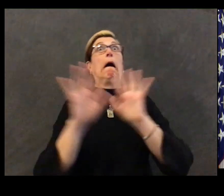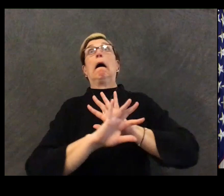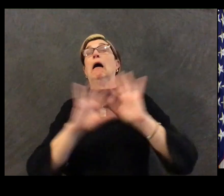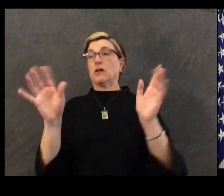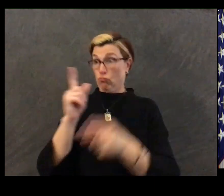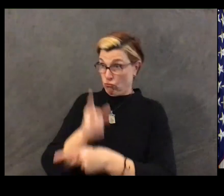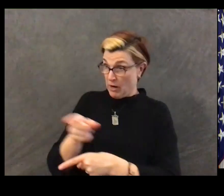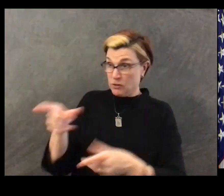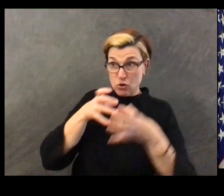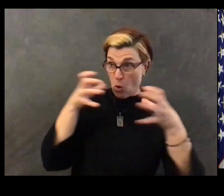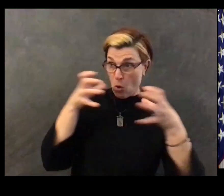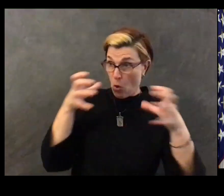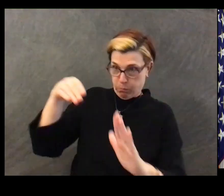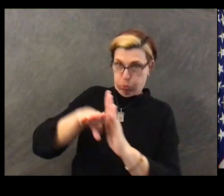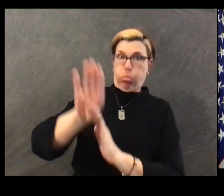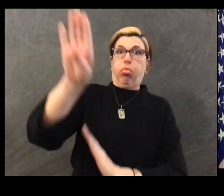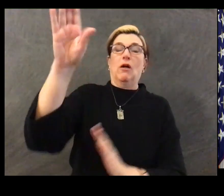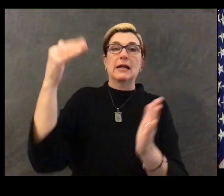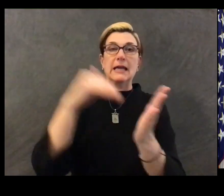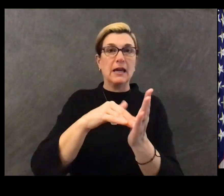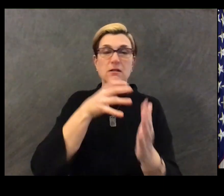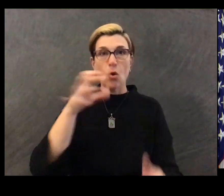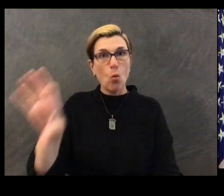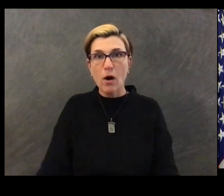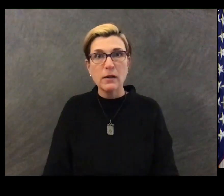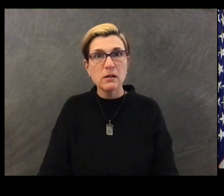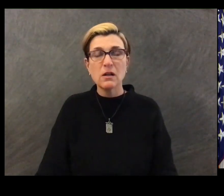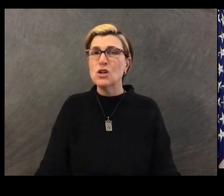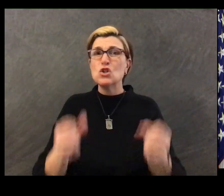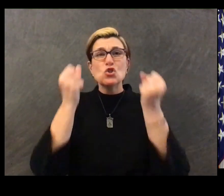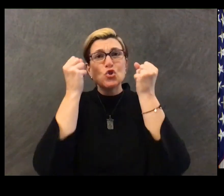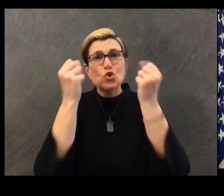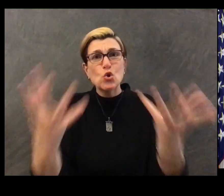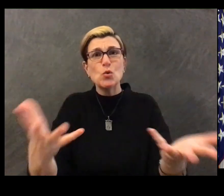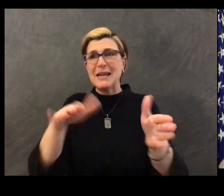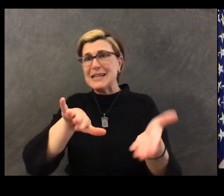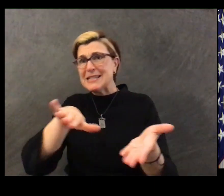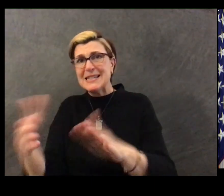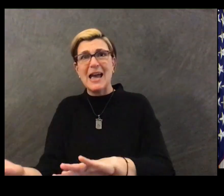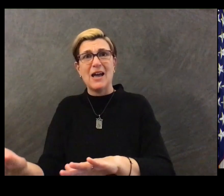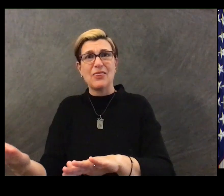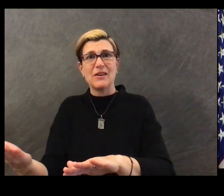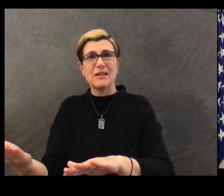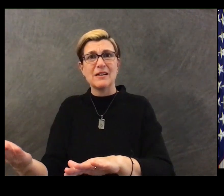after all this death death that we've suffered not work I don't work I have